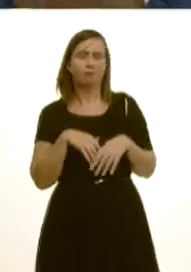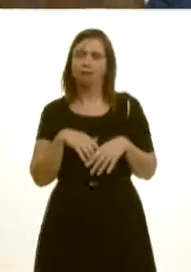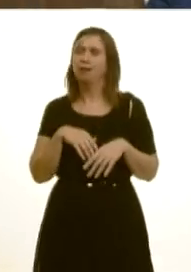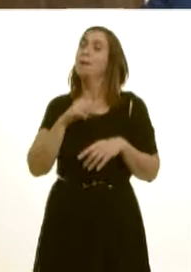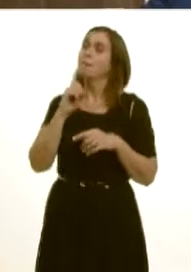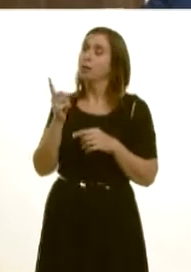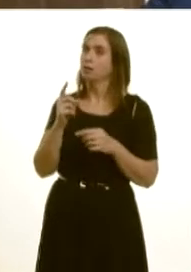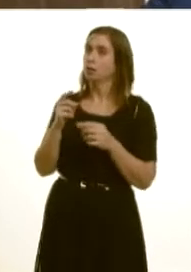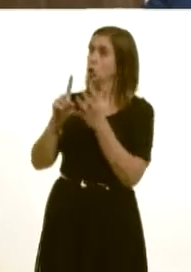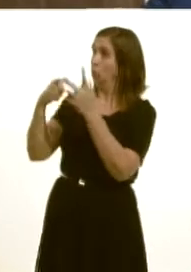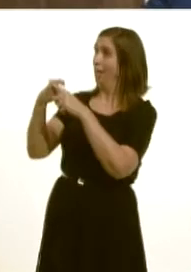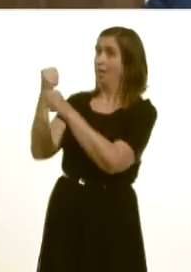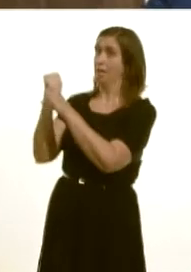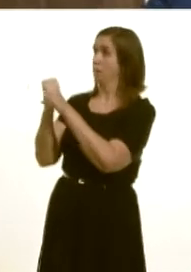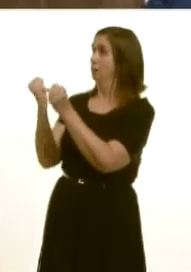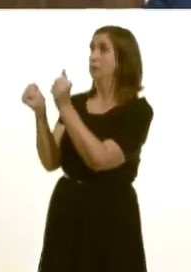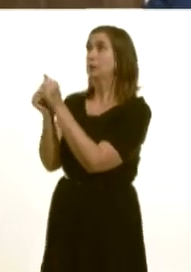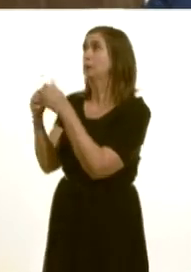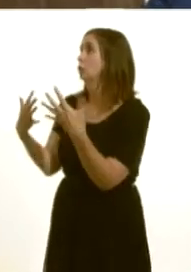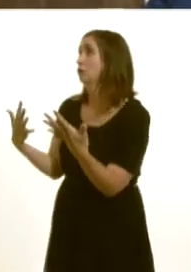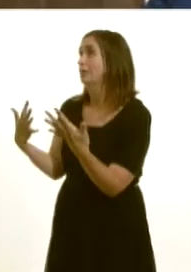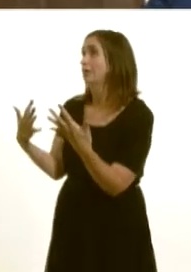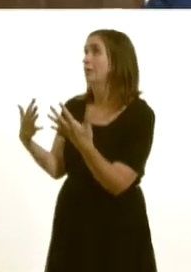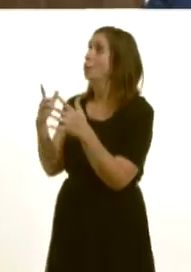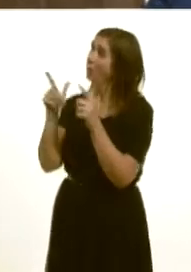UK Government does not agree with the letter that was sent to it on 6 October—an open